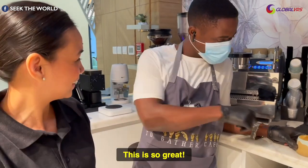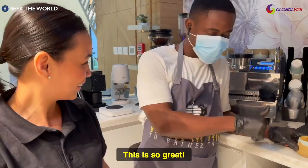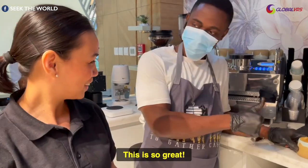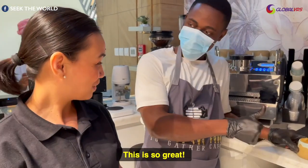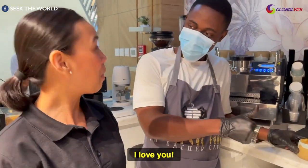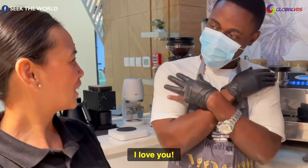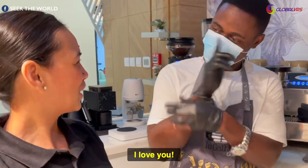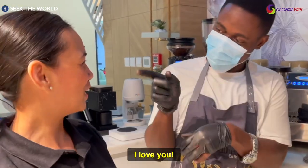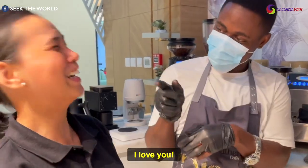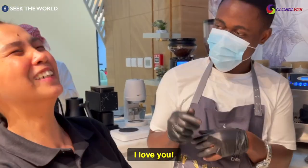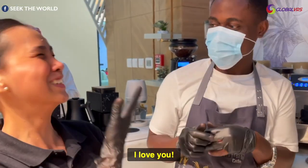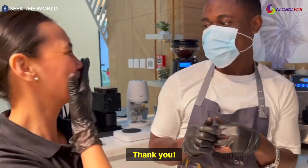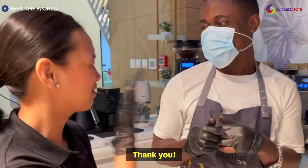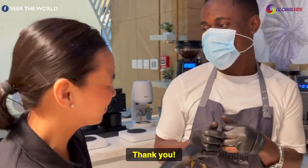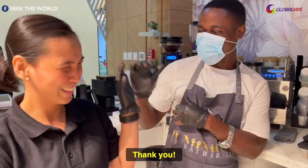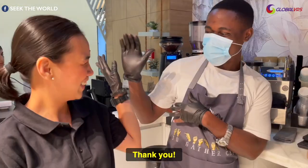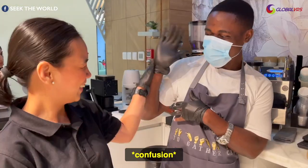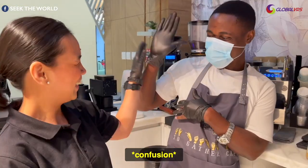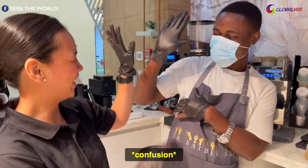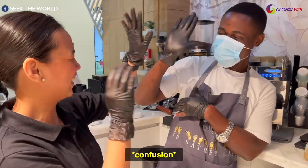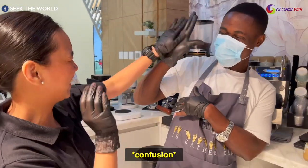This is so great! I love you! >Thank you! *confusion*